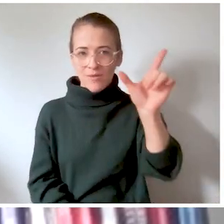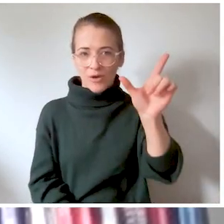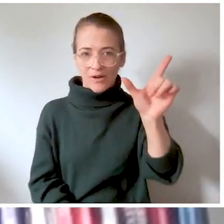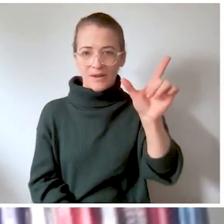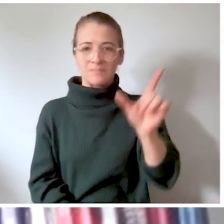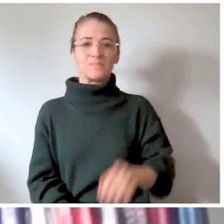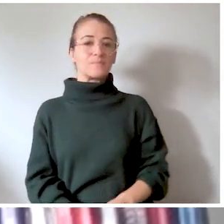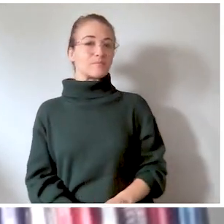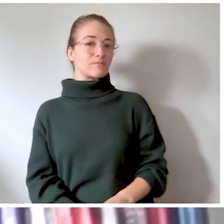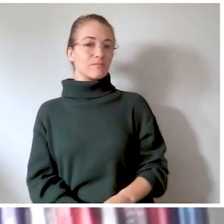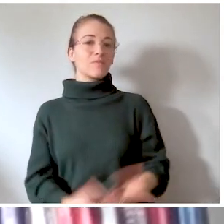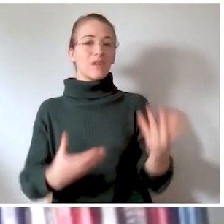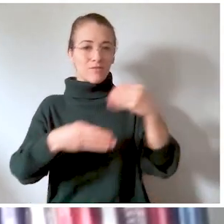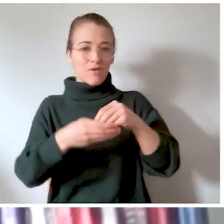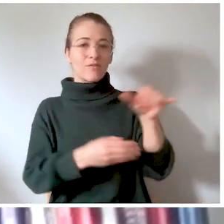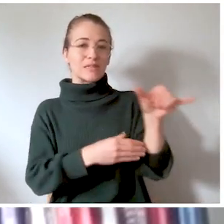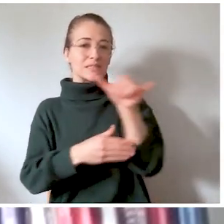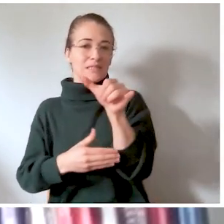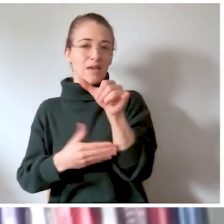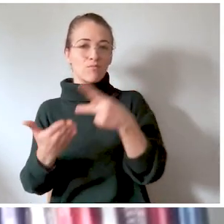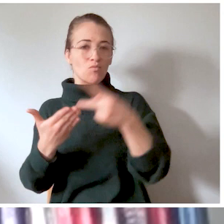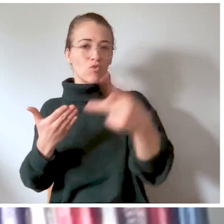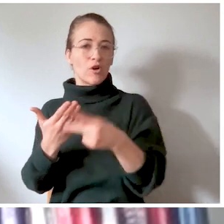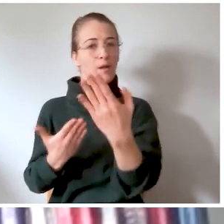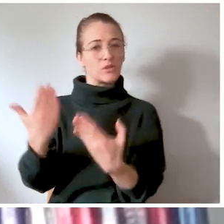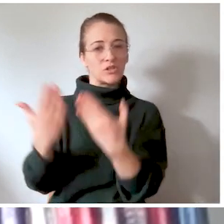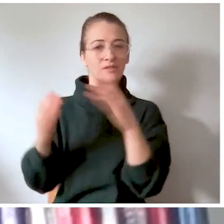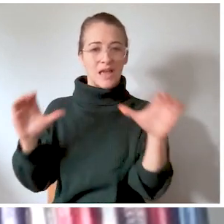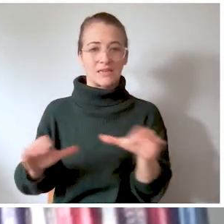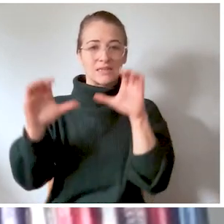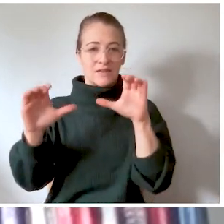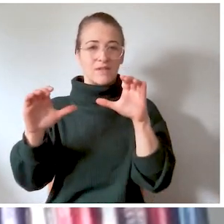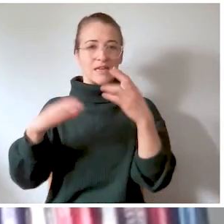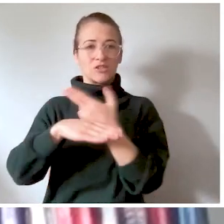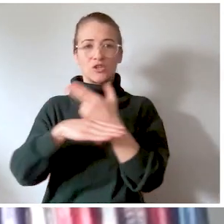So it's all just part of the same program service or activity, to use the language of the ADA.